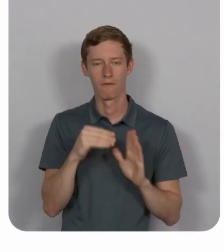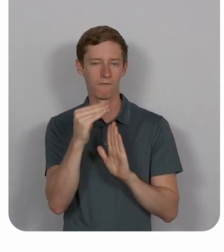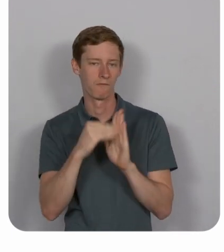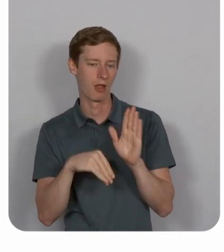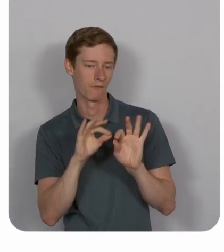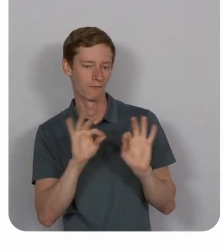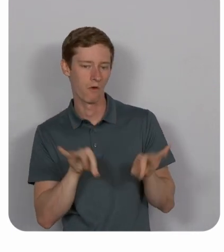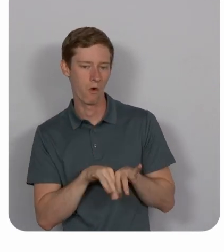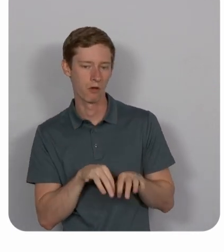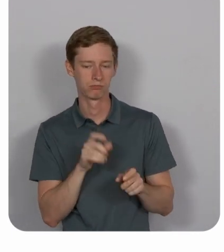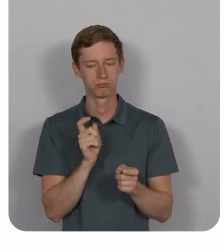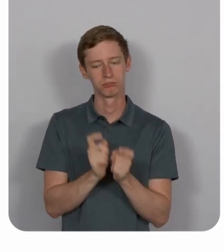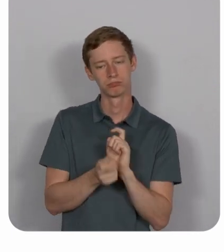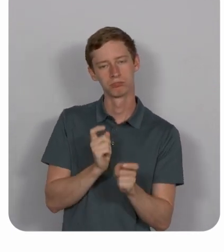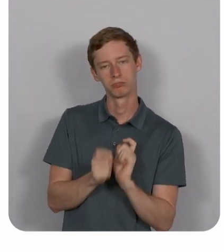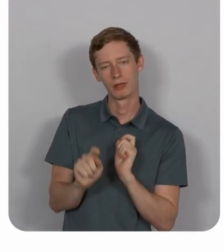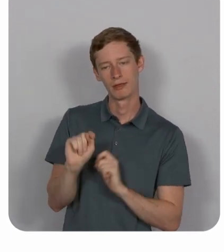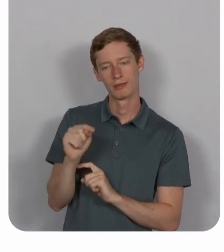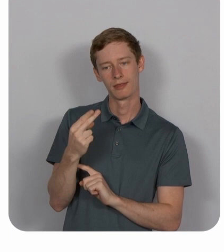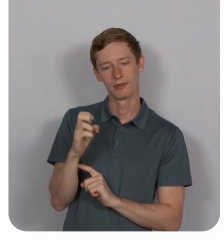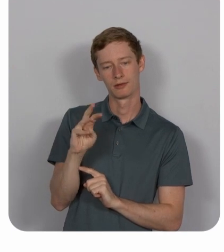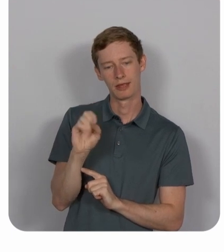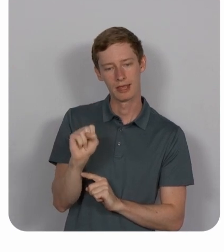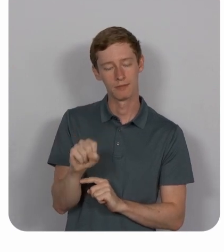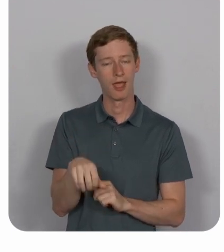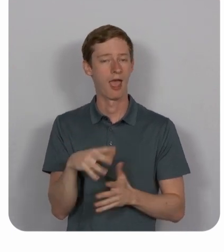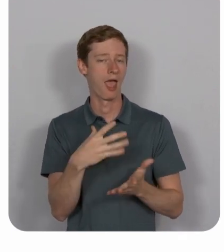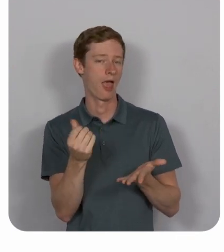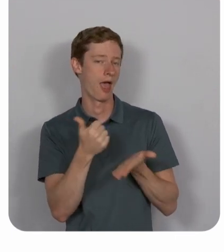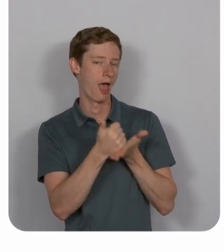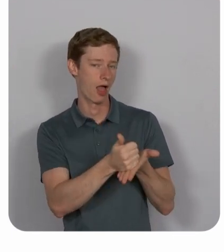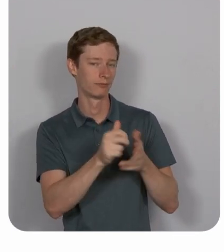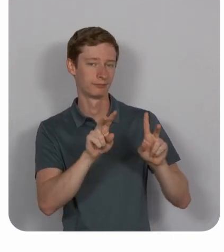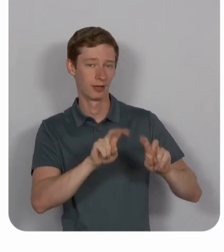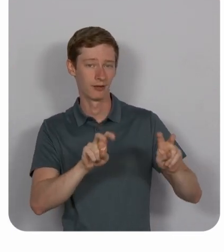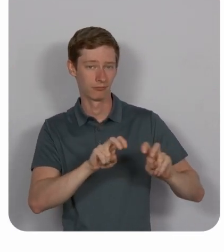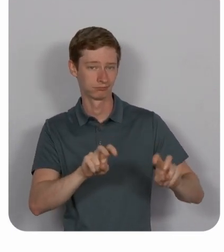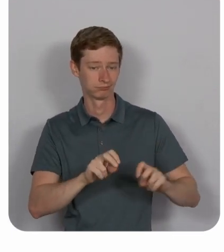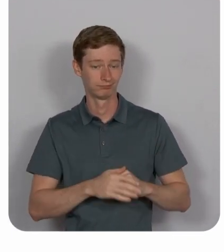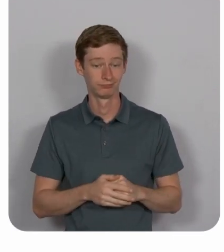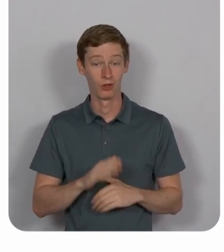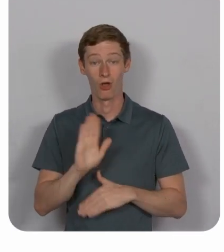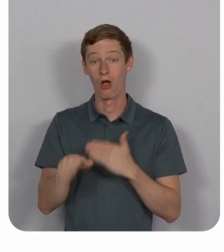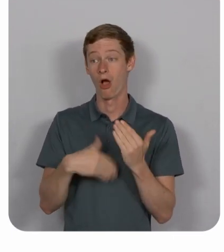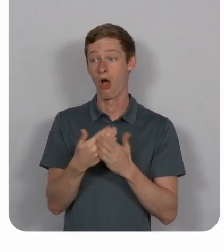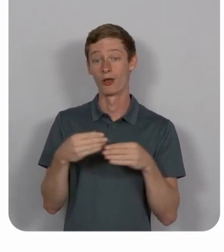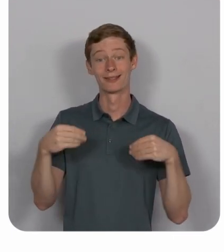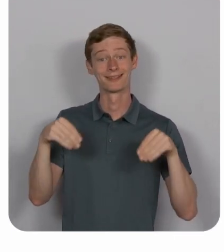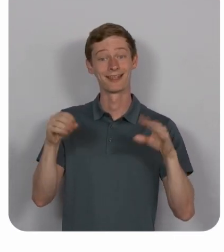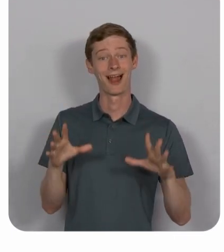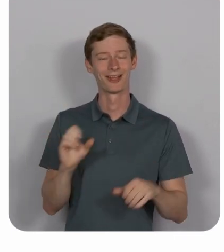edit themes, and even provide analytics. At Shopify, we believe all entrepreneurs are superheroes,